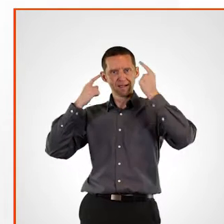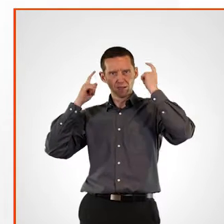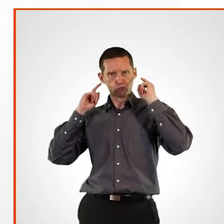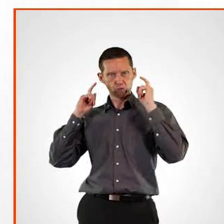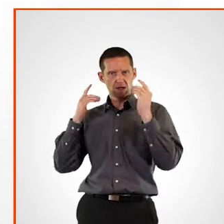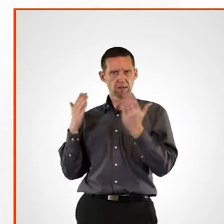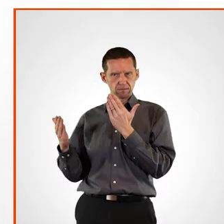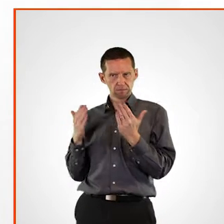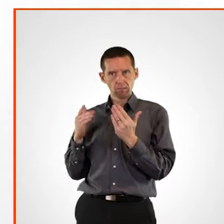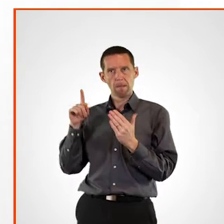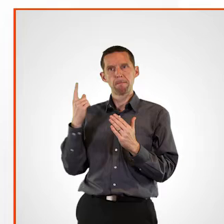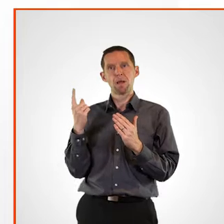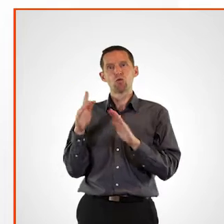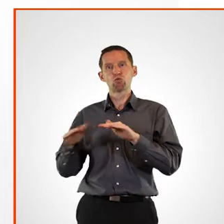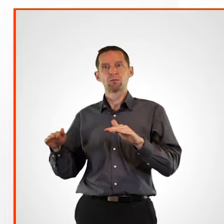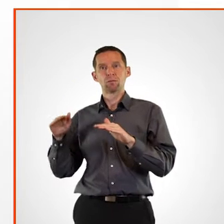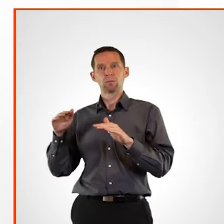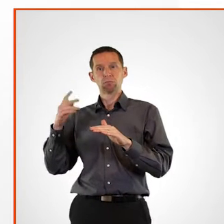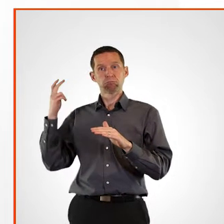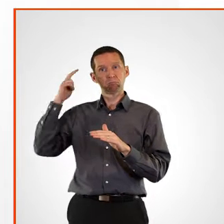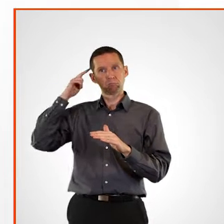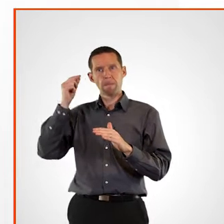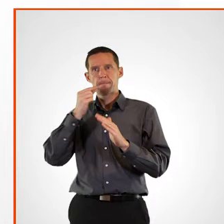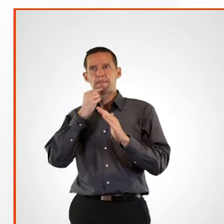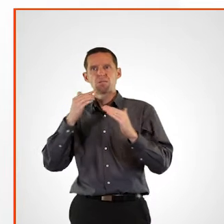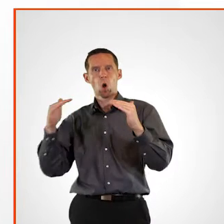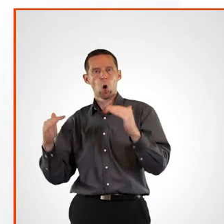but quite a bit lower for the kids with cochlear implants.